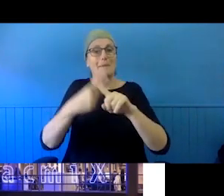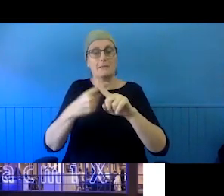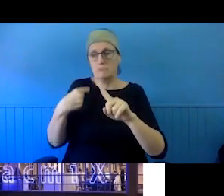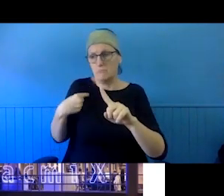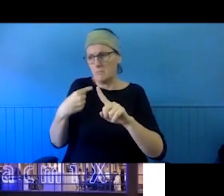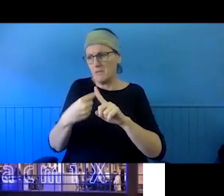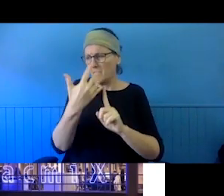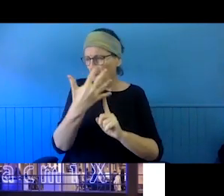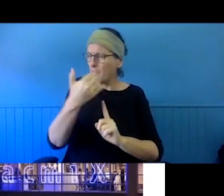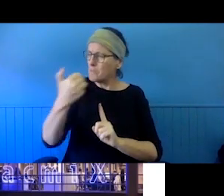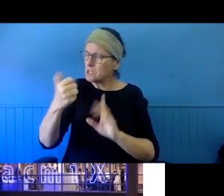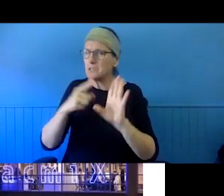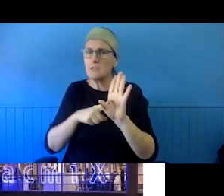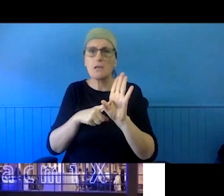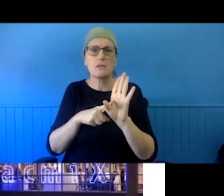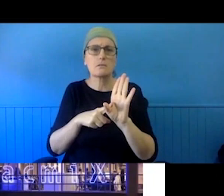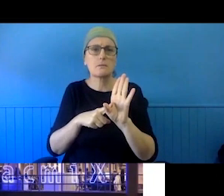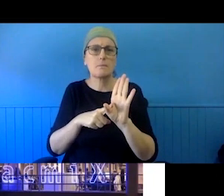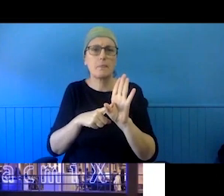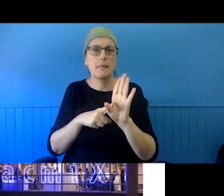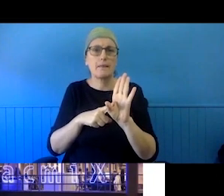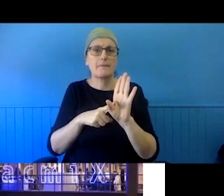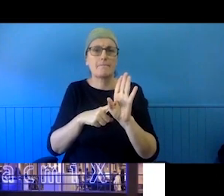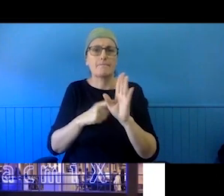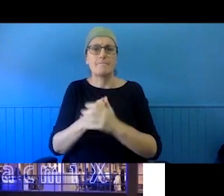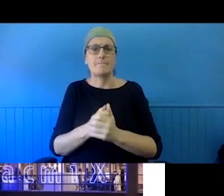world, so we do them in places like London, New York, Sydney and other